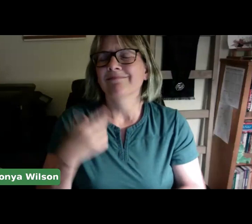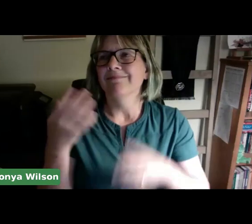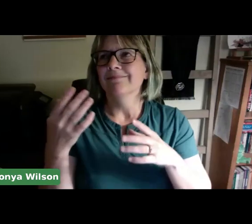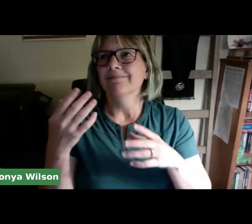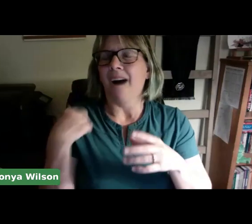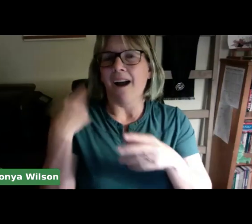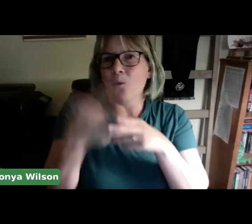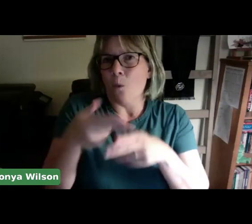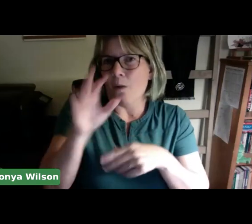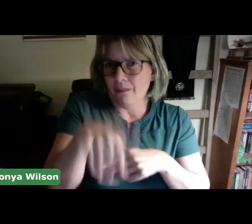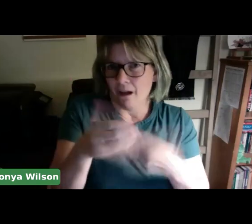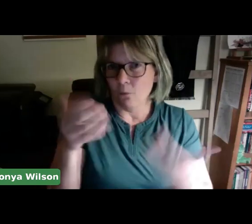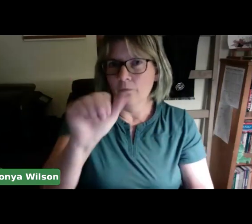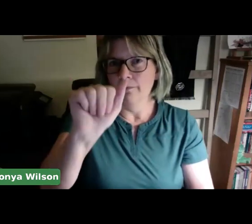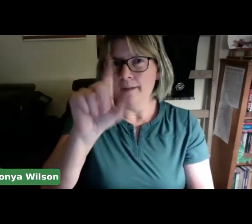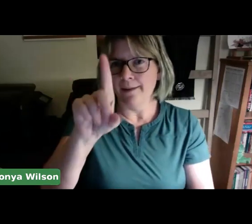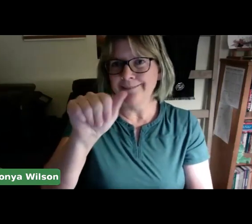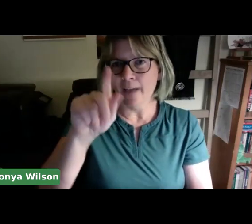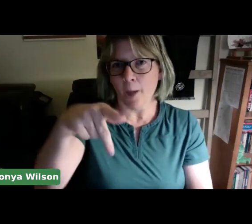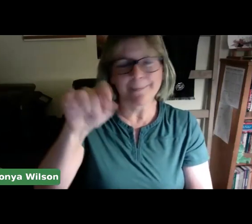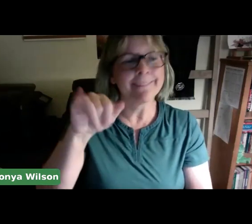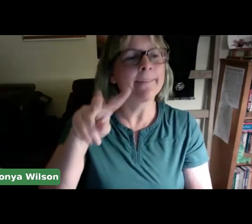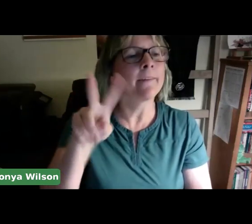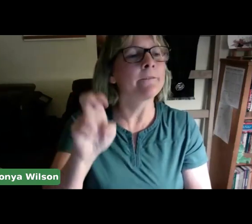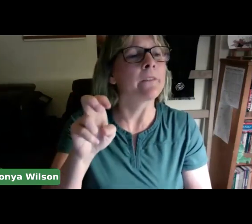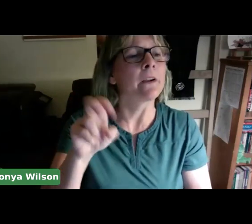your team.